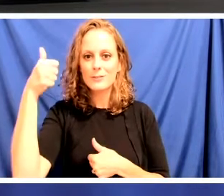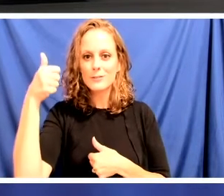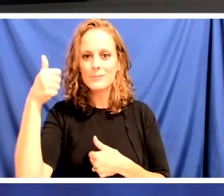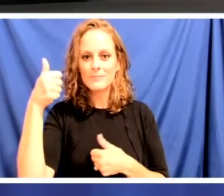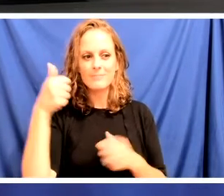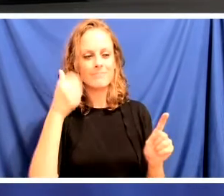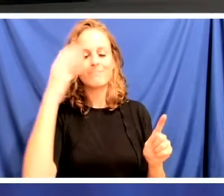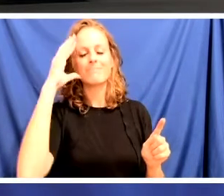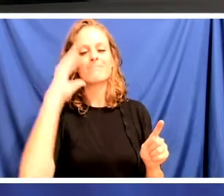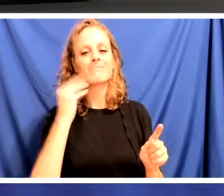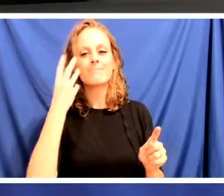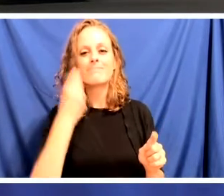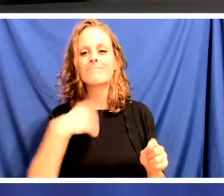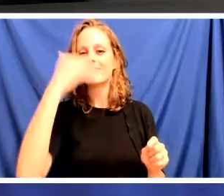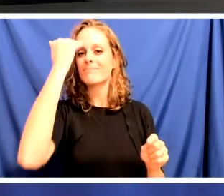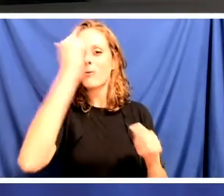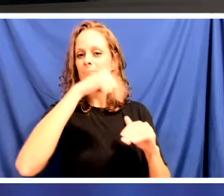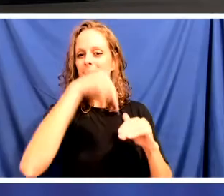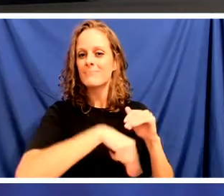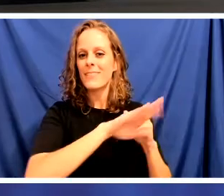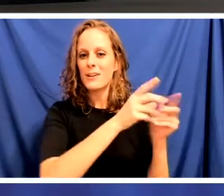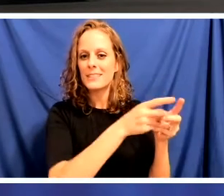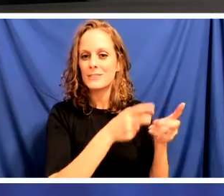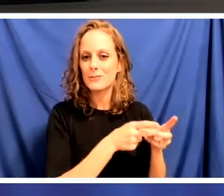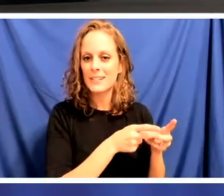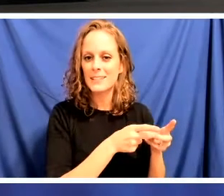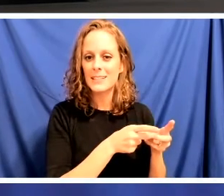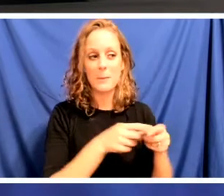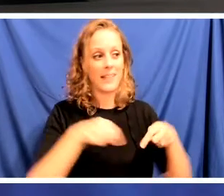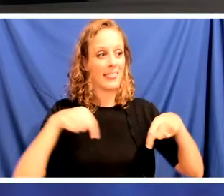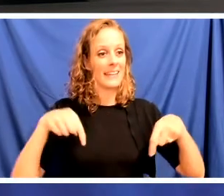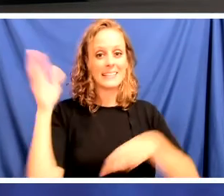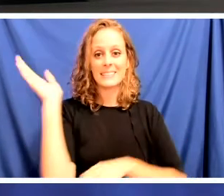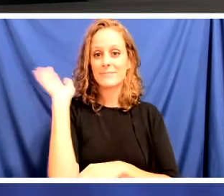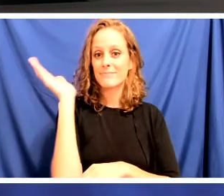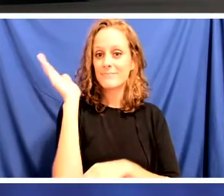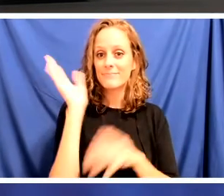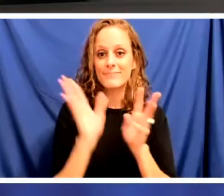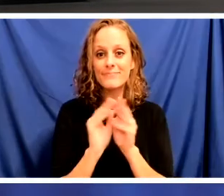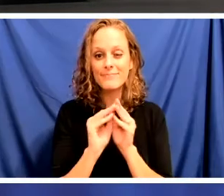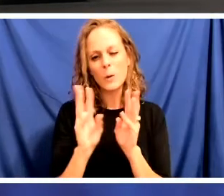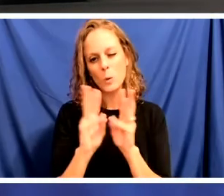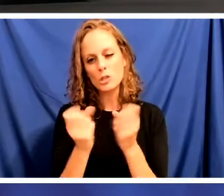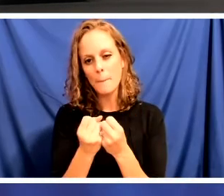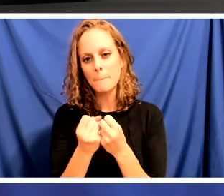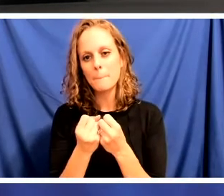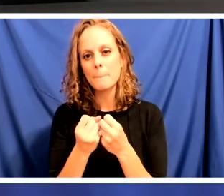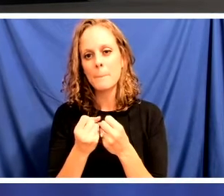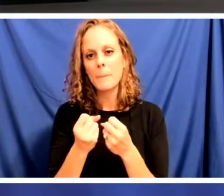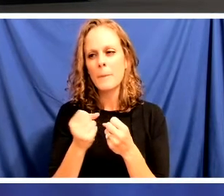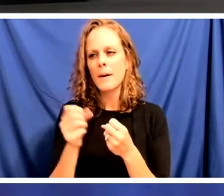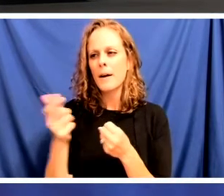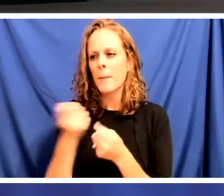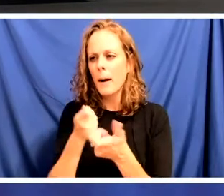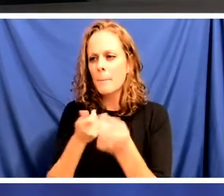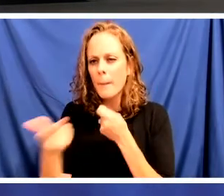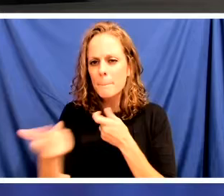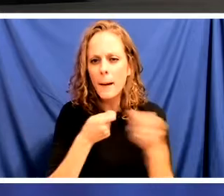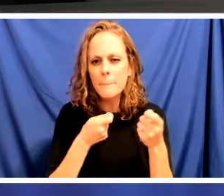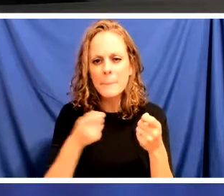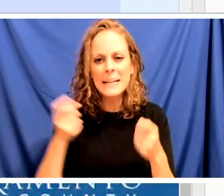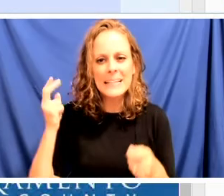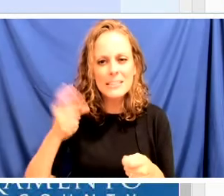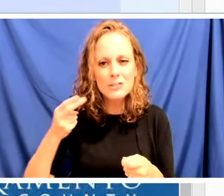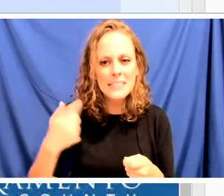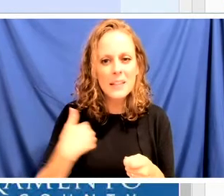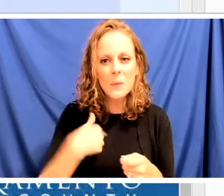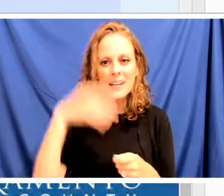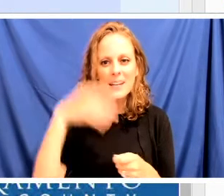But as we go through these these workshops even we're seeing other kind of community histories come out and so that's something on the last line as if there's something that bond's.